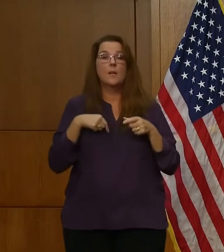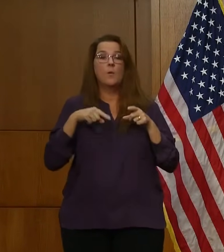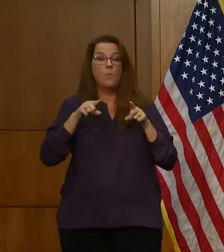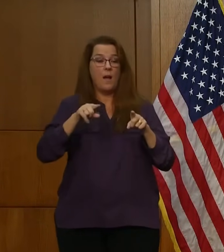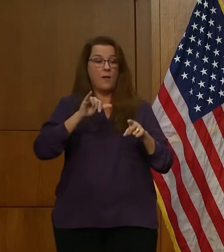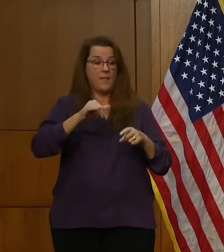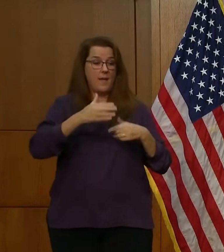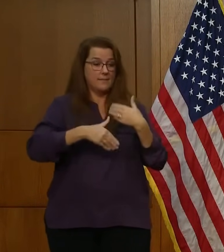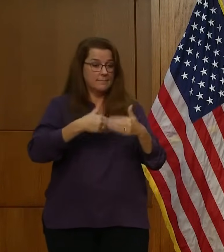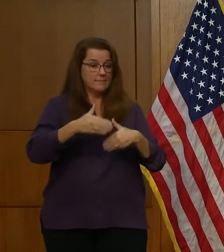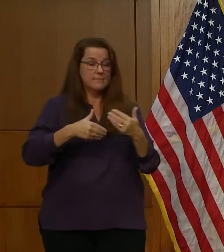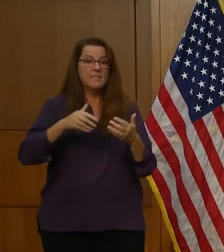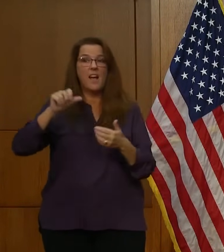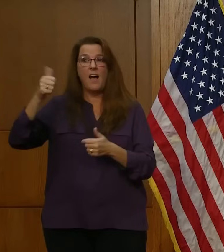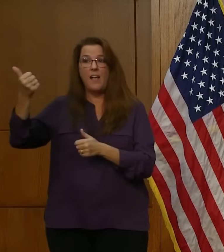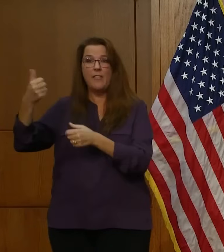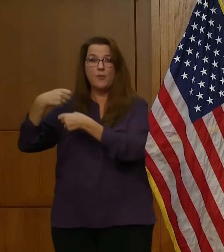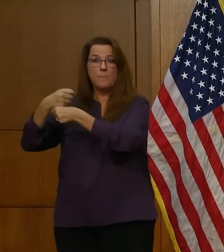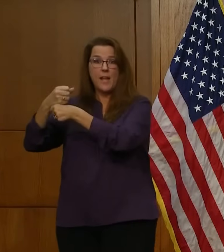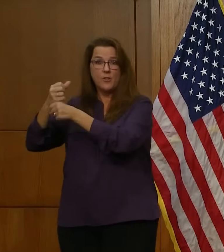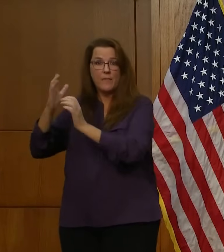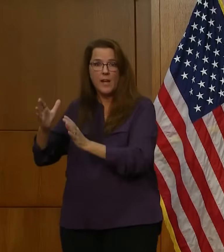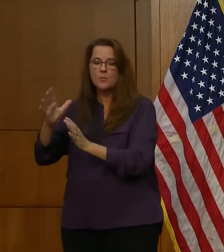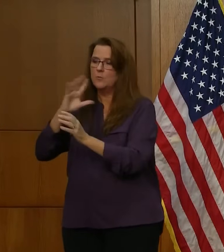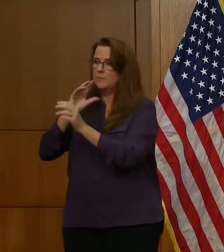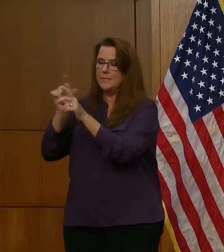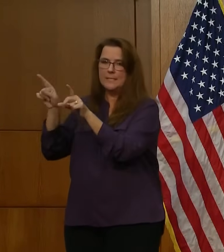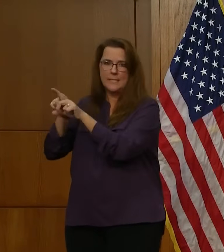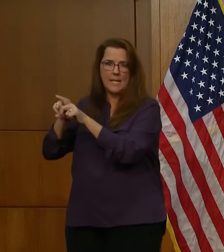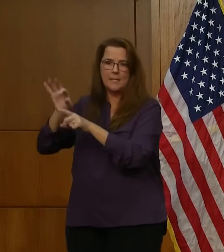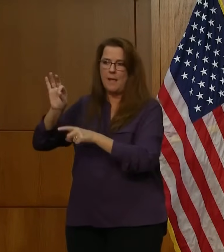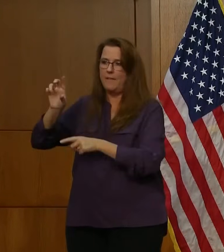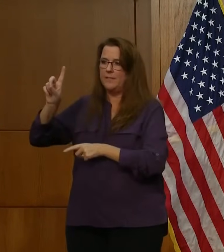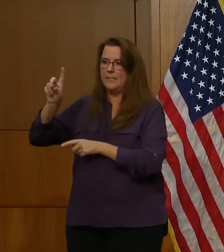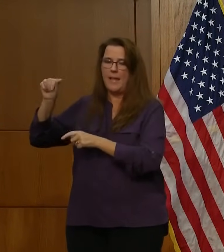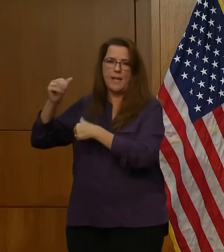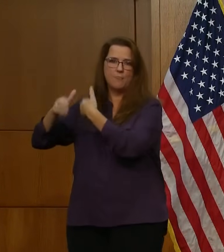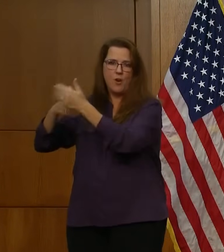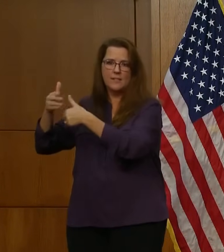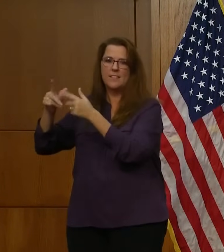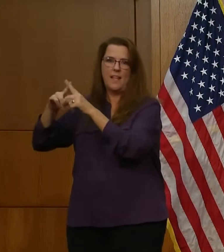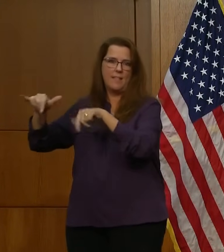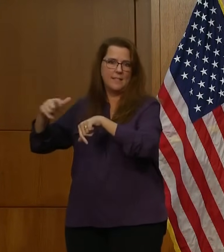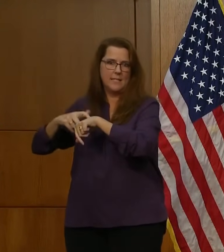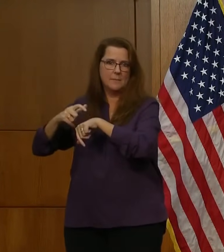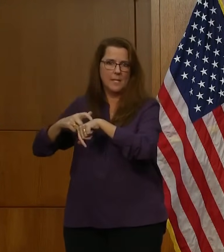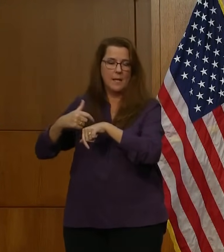WHILE THIS HAPPENED, MADONNA AND LIKELY OTHER VACCINE MAKERS